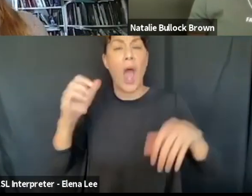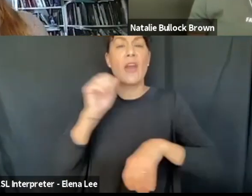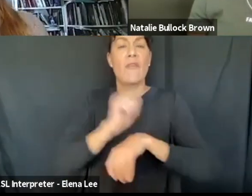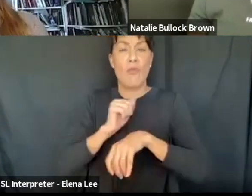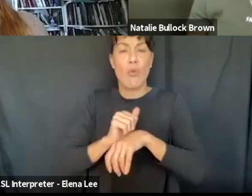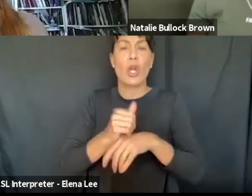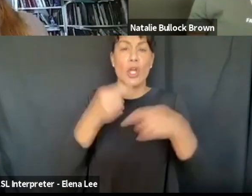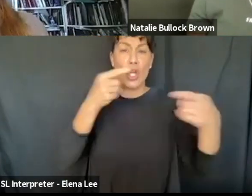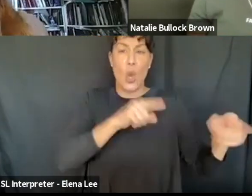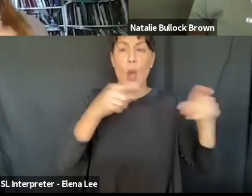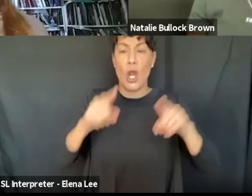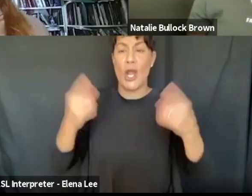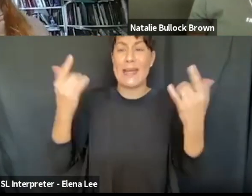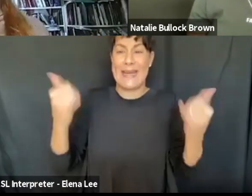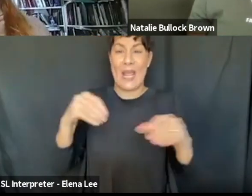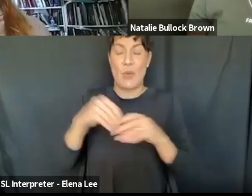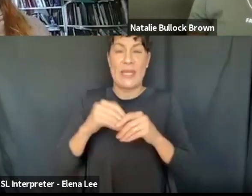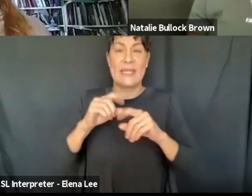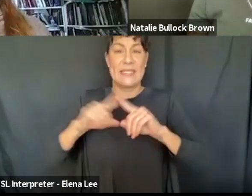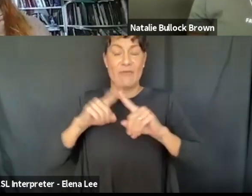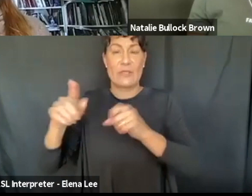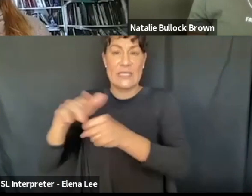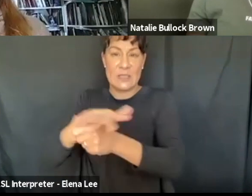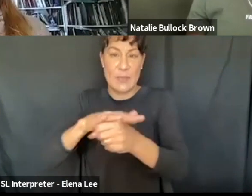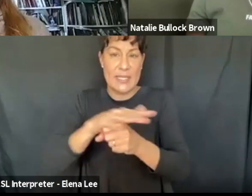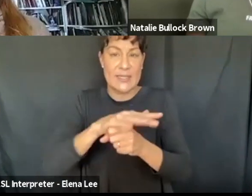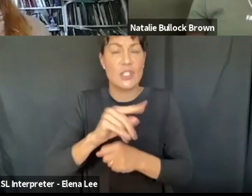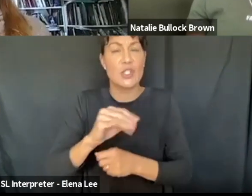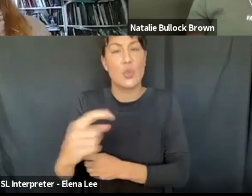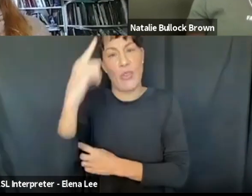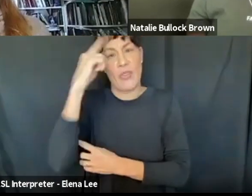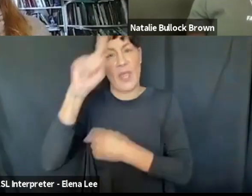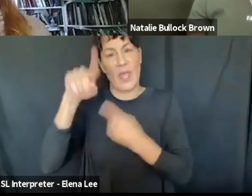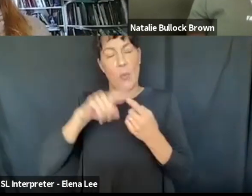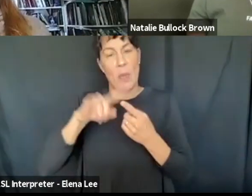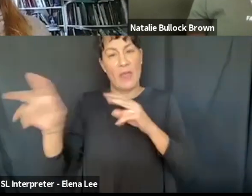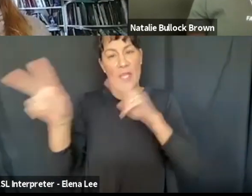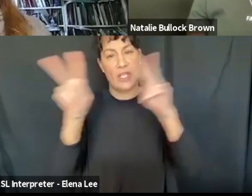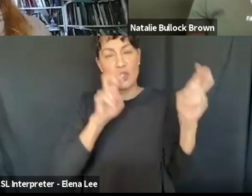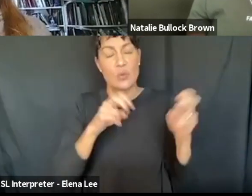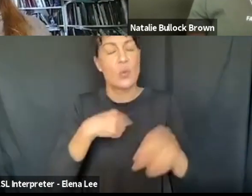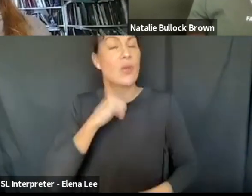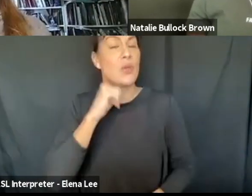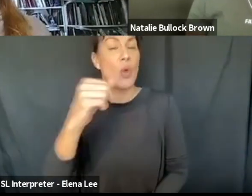to think about these issues, right? And I don't think that,